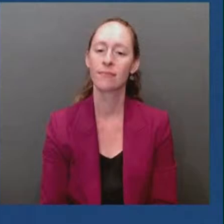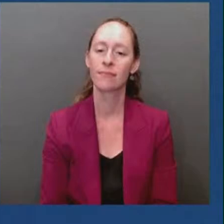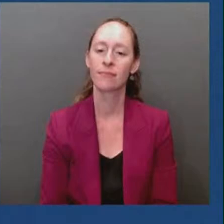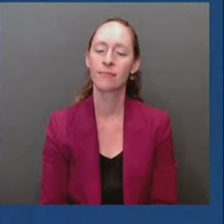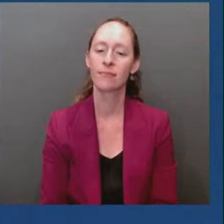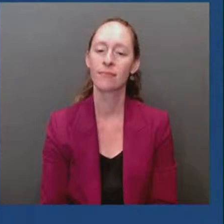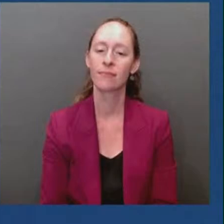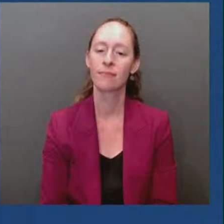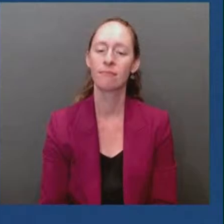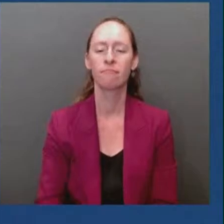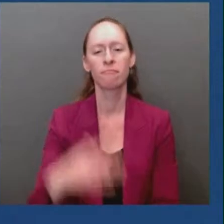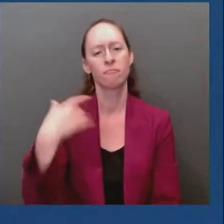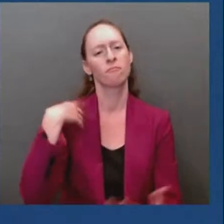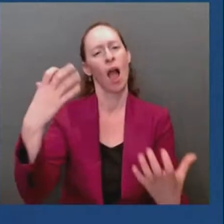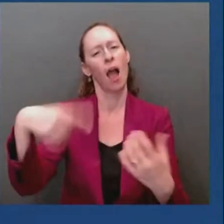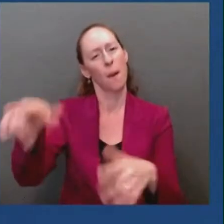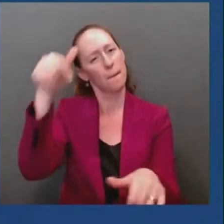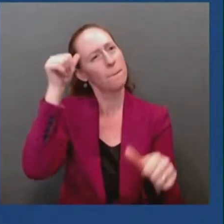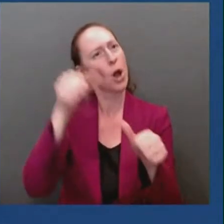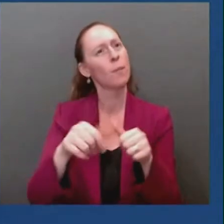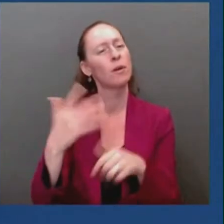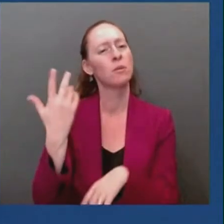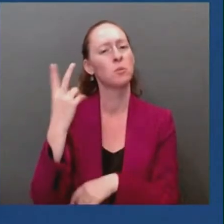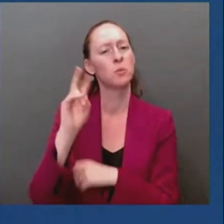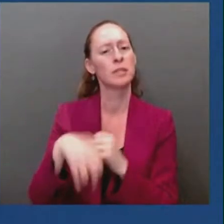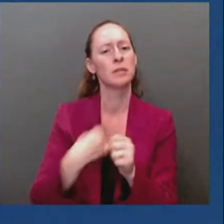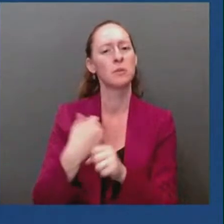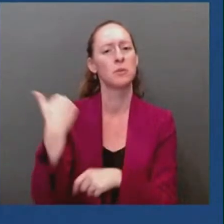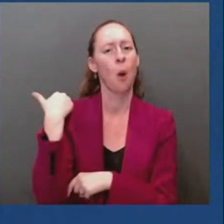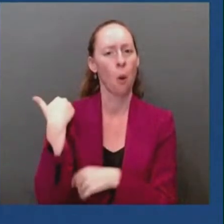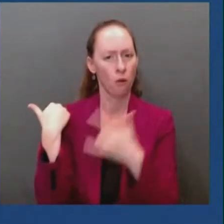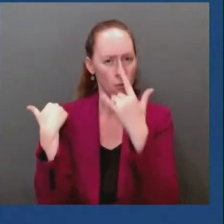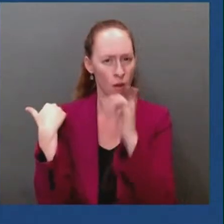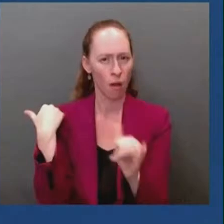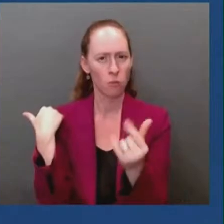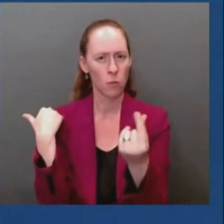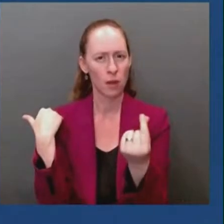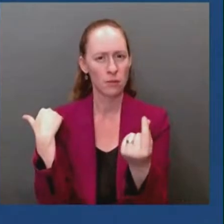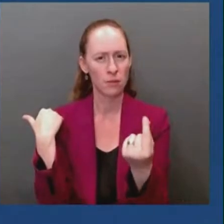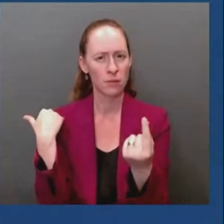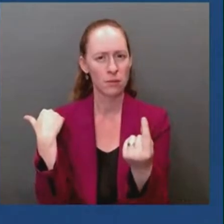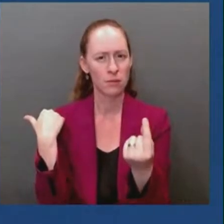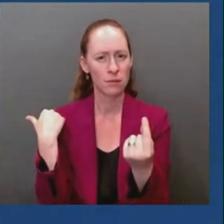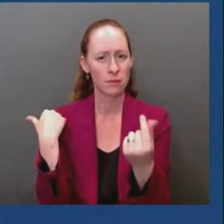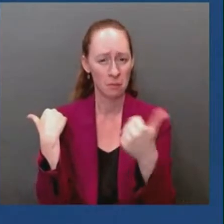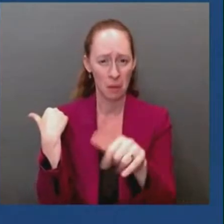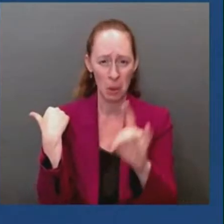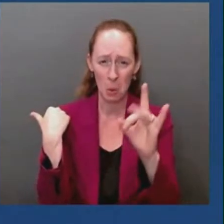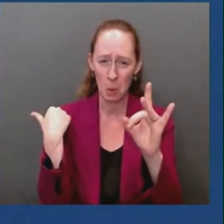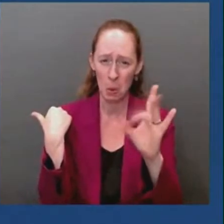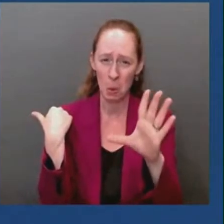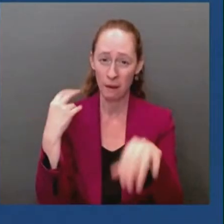TWO YEARS AGO COMPARED TO WHERE